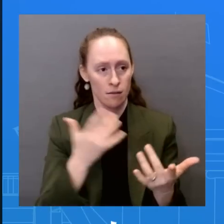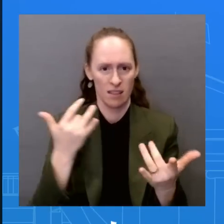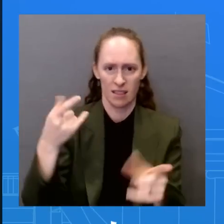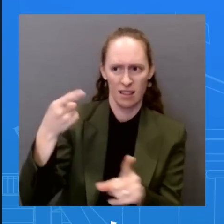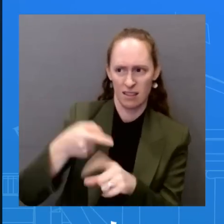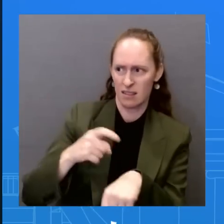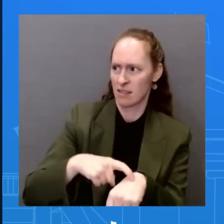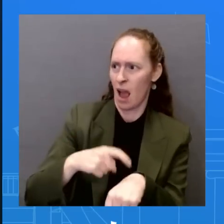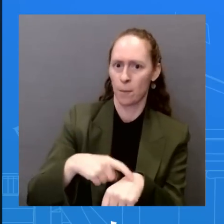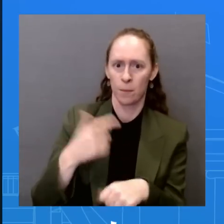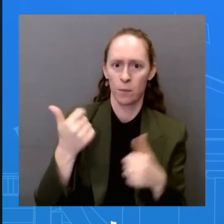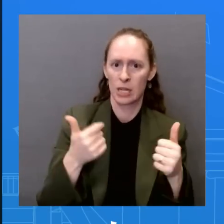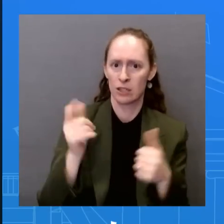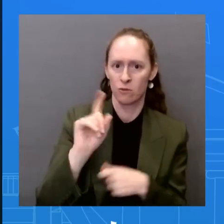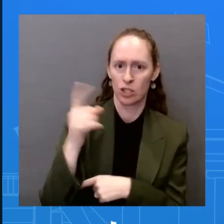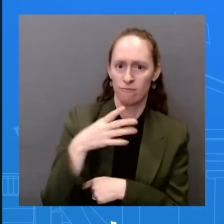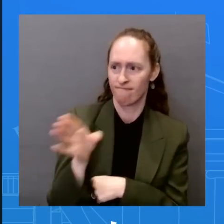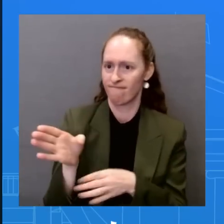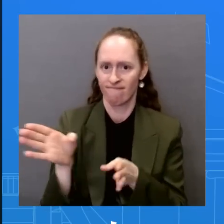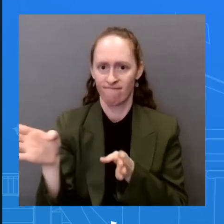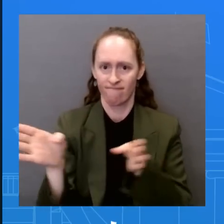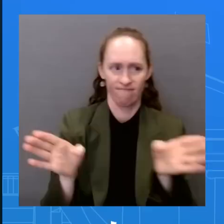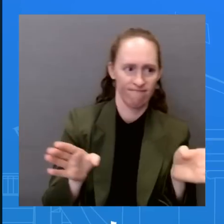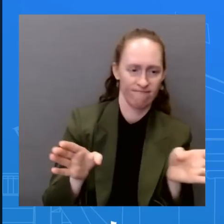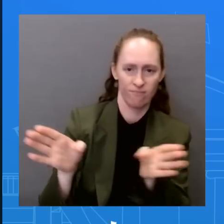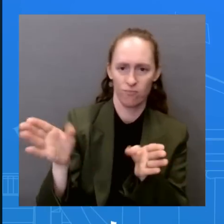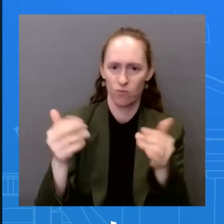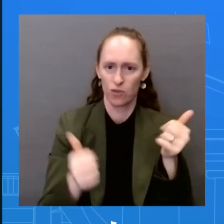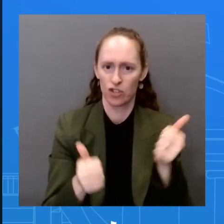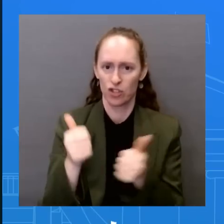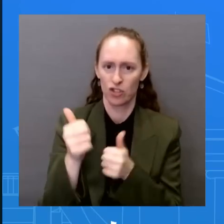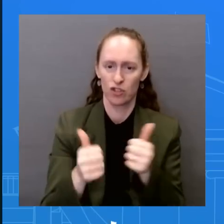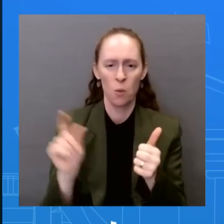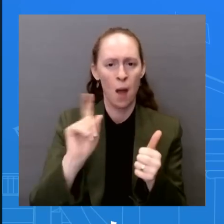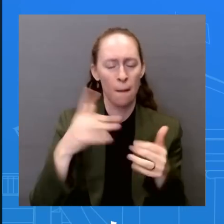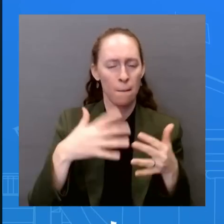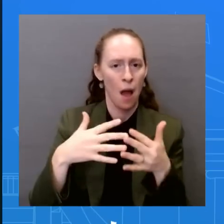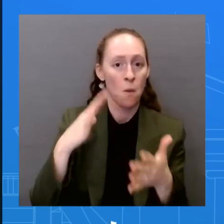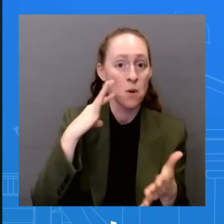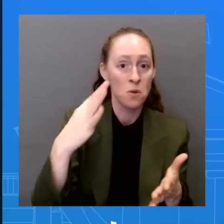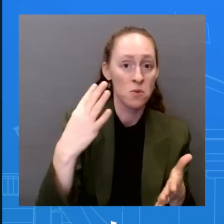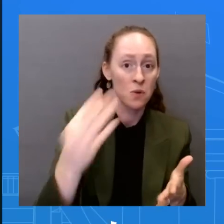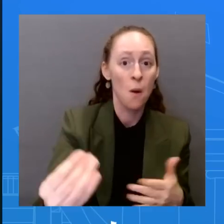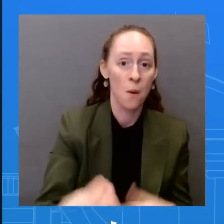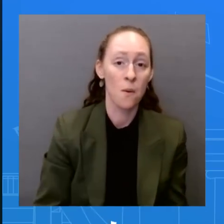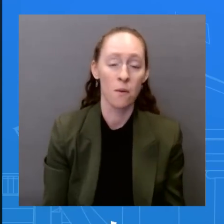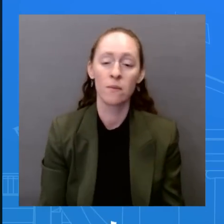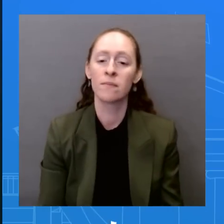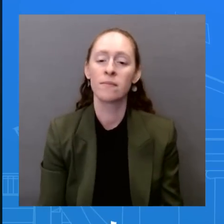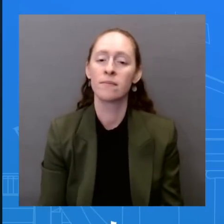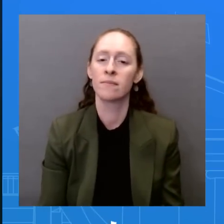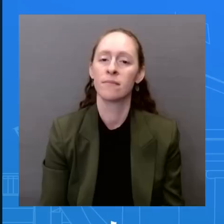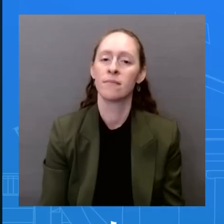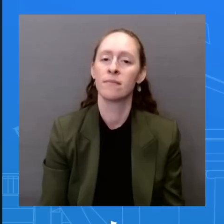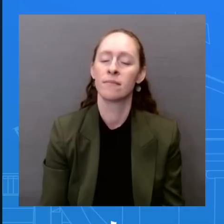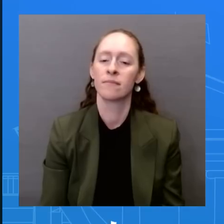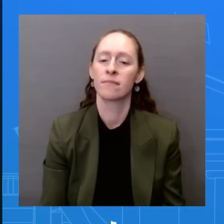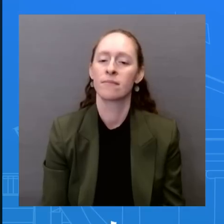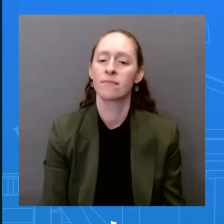He talked about a minority, a small group of people who have extreme views and who threaten --